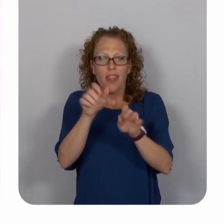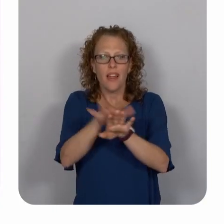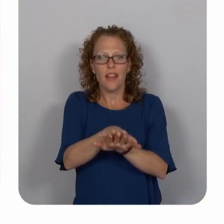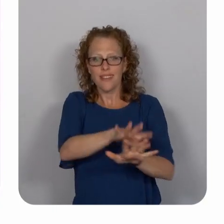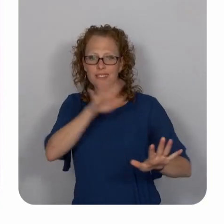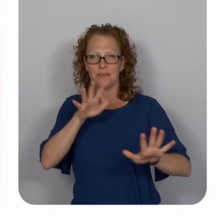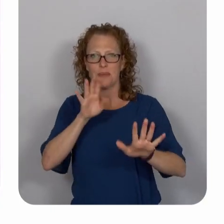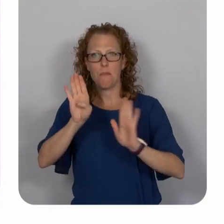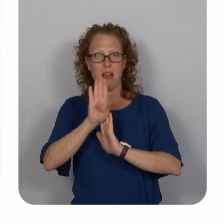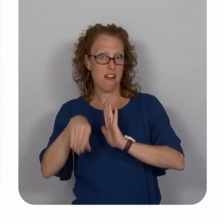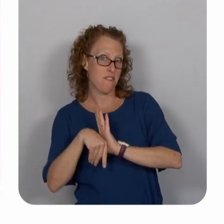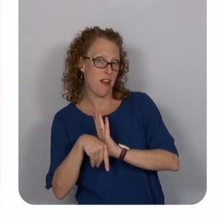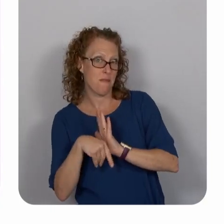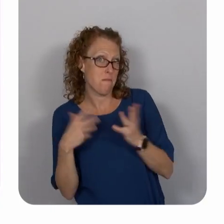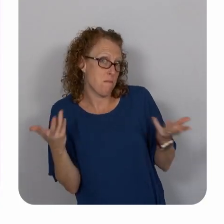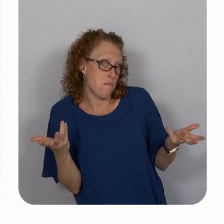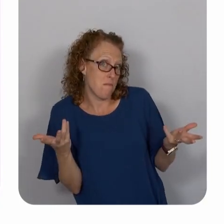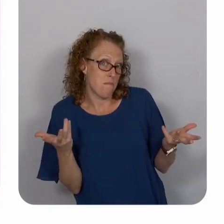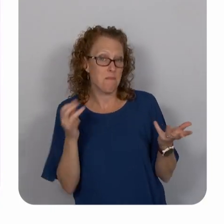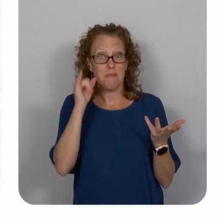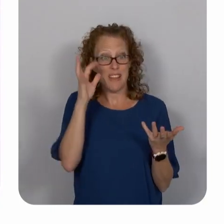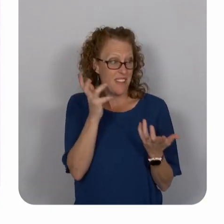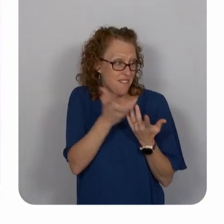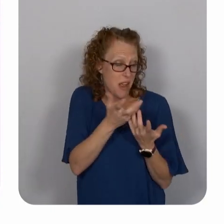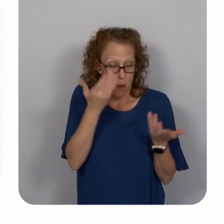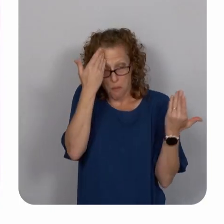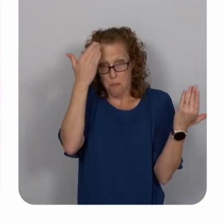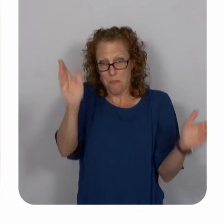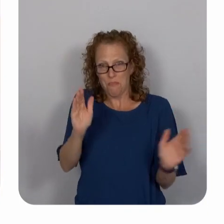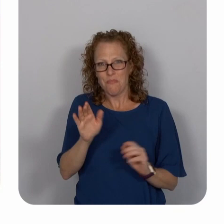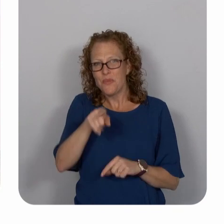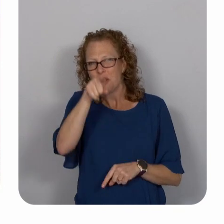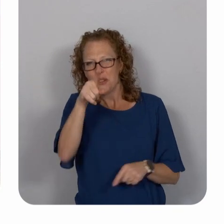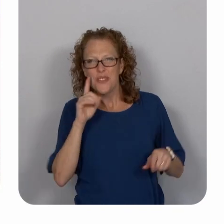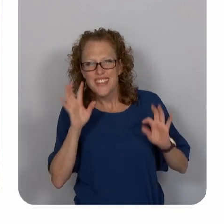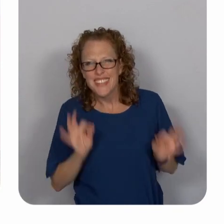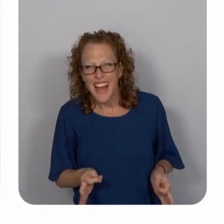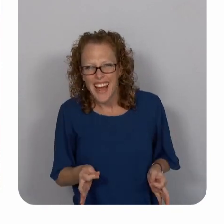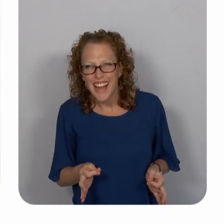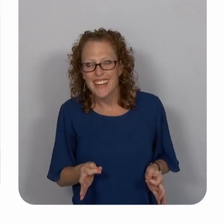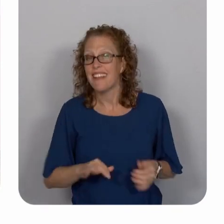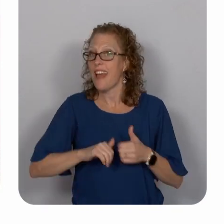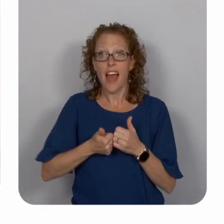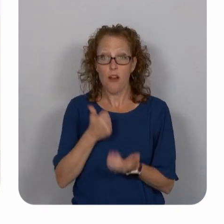This way users who prefer staying grounded in their real environment can do so.